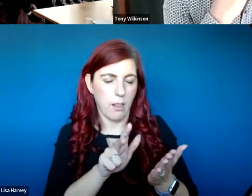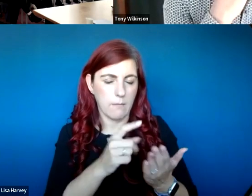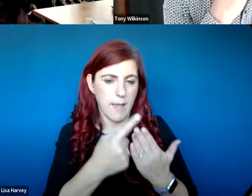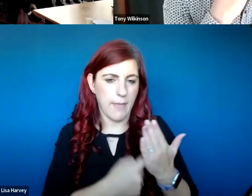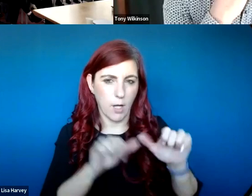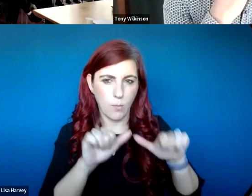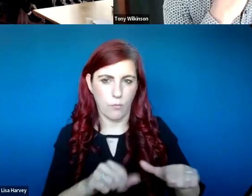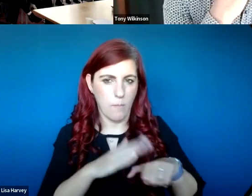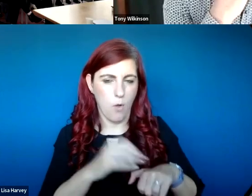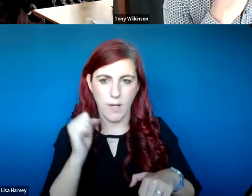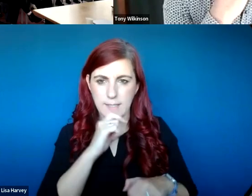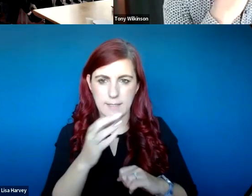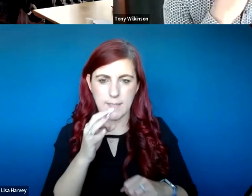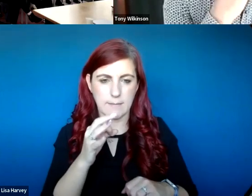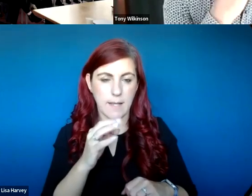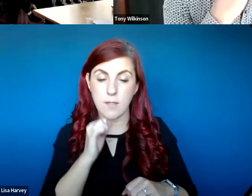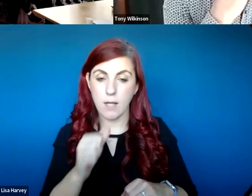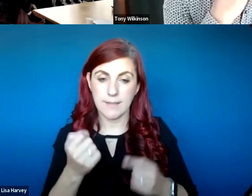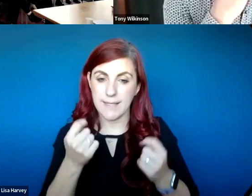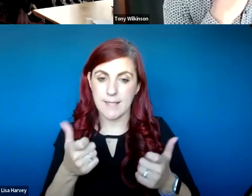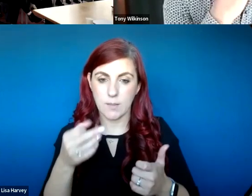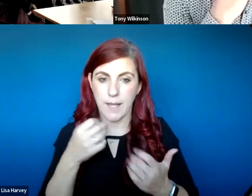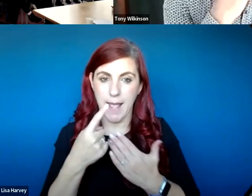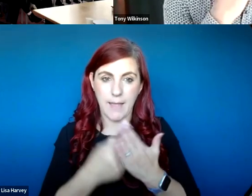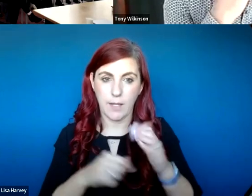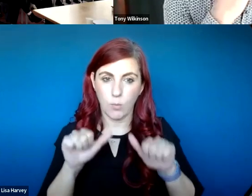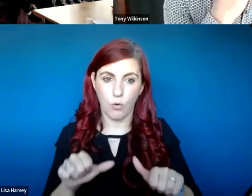easier to - it's not that easy to get ethical approval first of all, but it's much easier